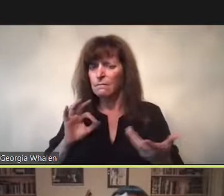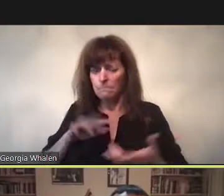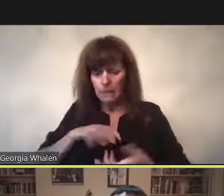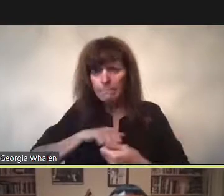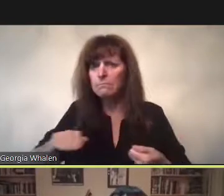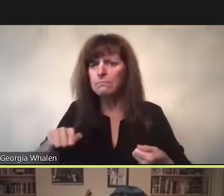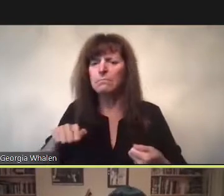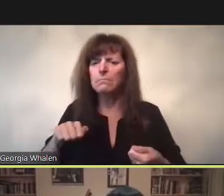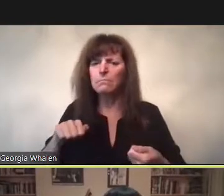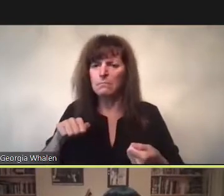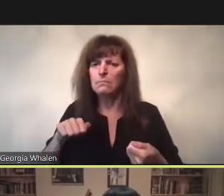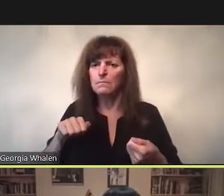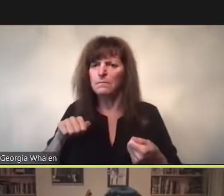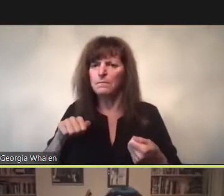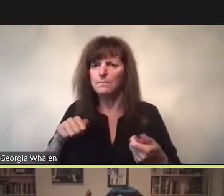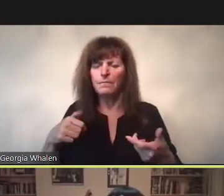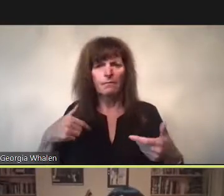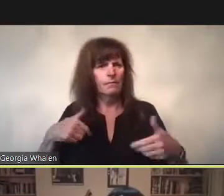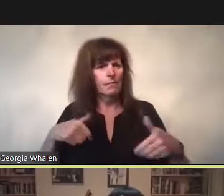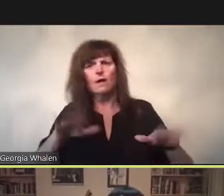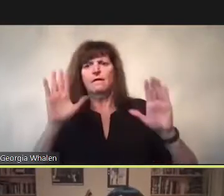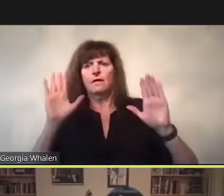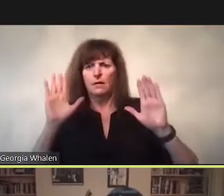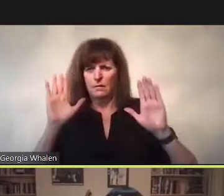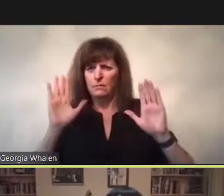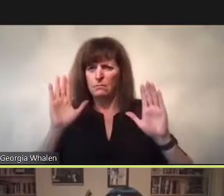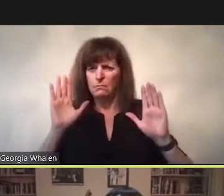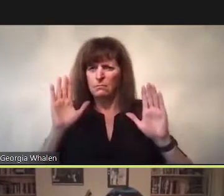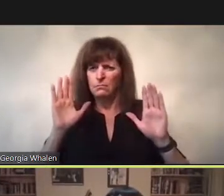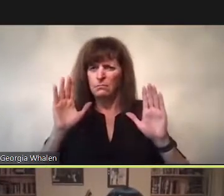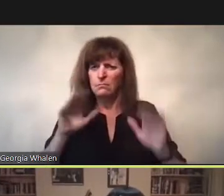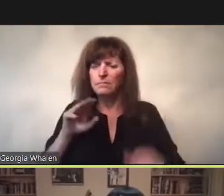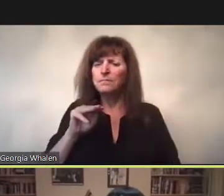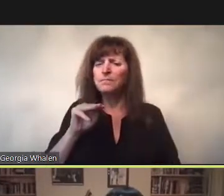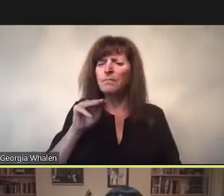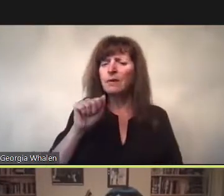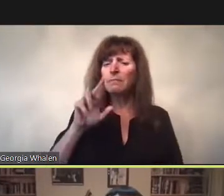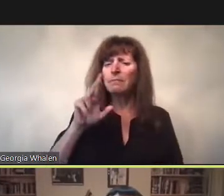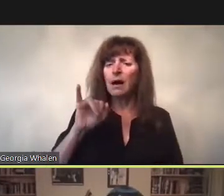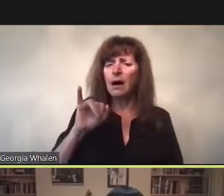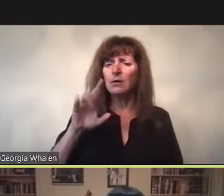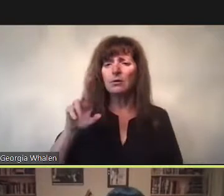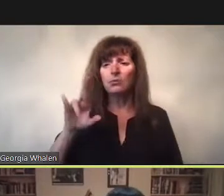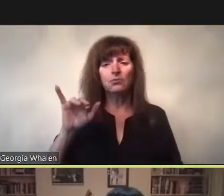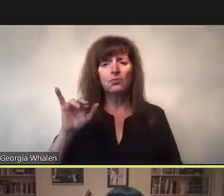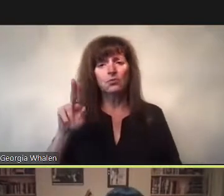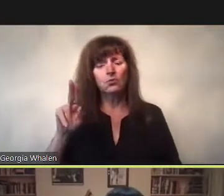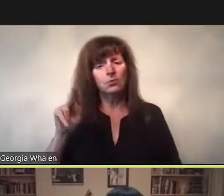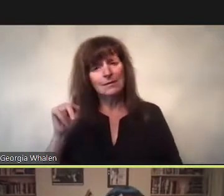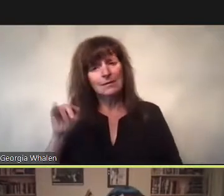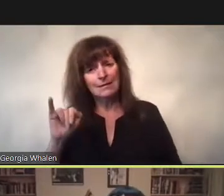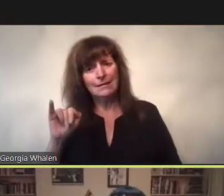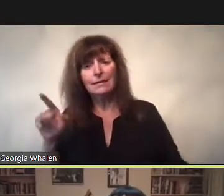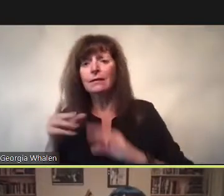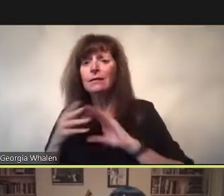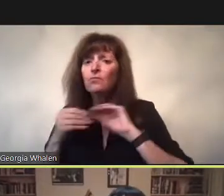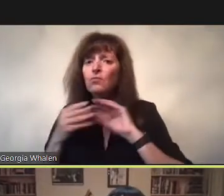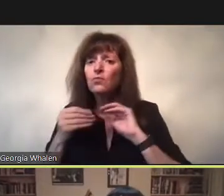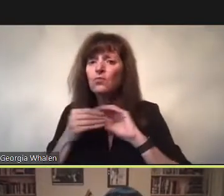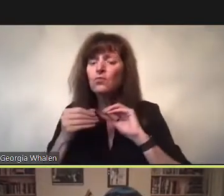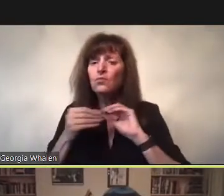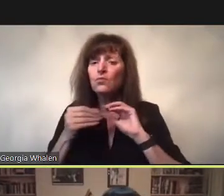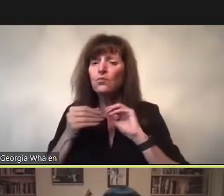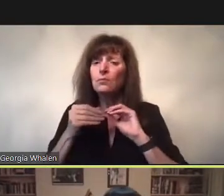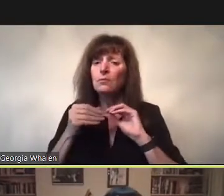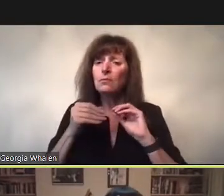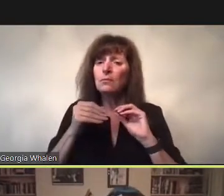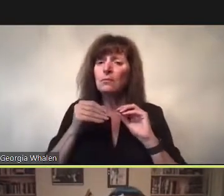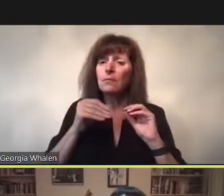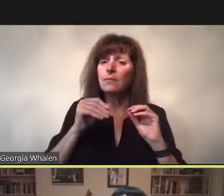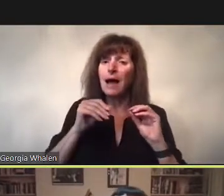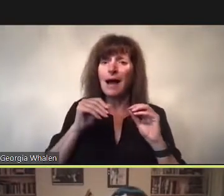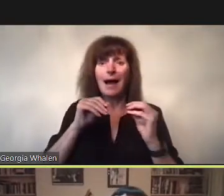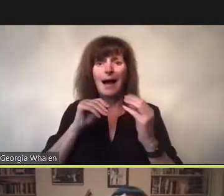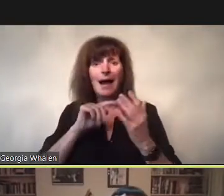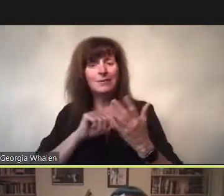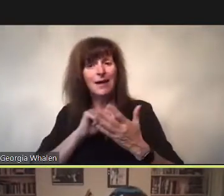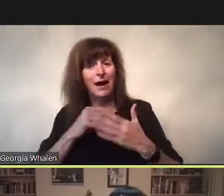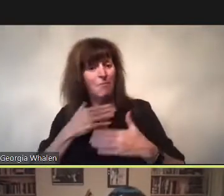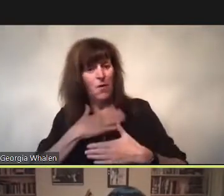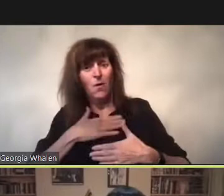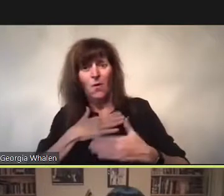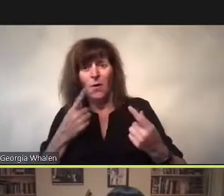We do not always come alone, but we do so at the expense of ourselves.